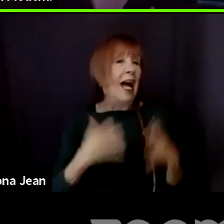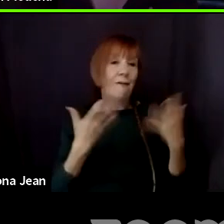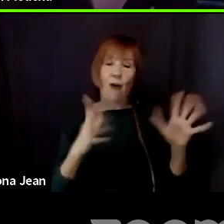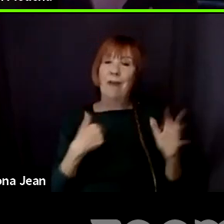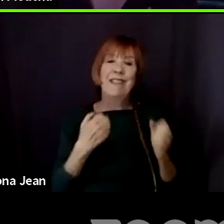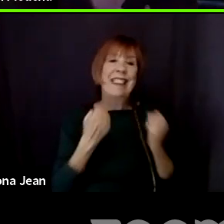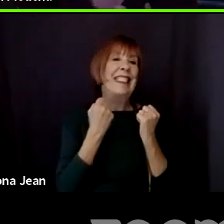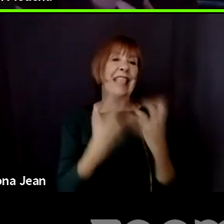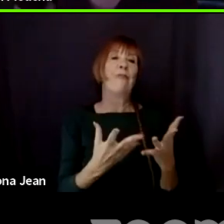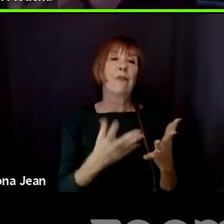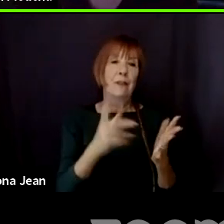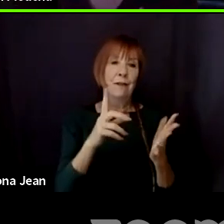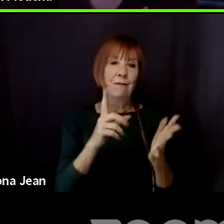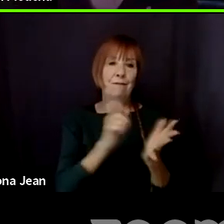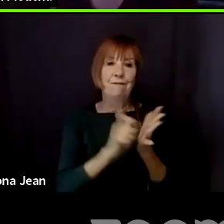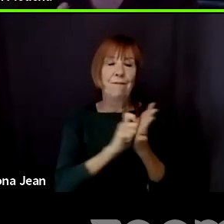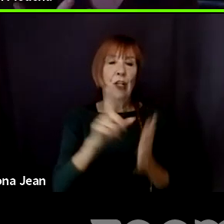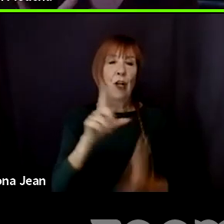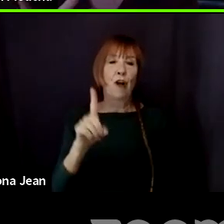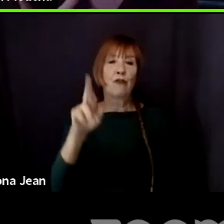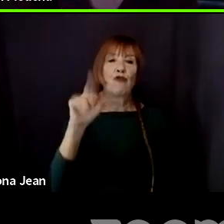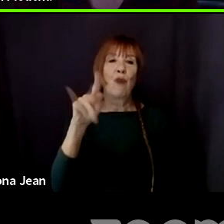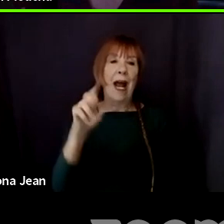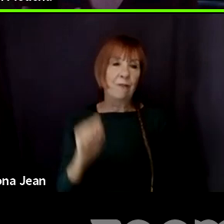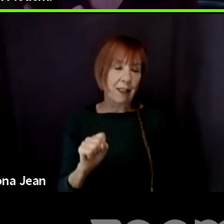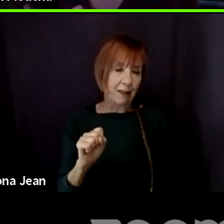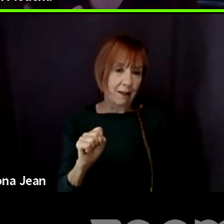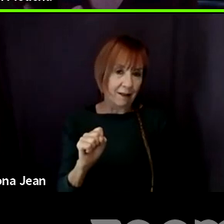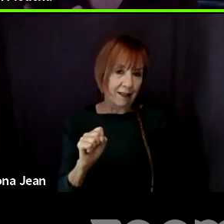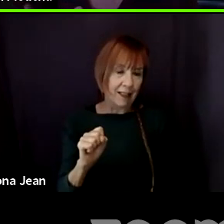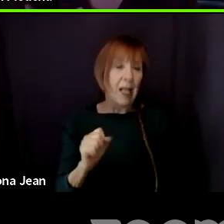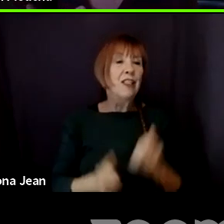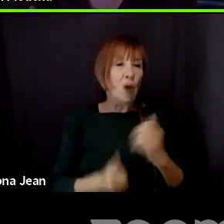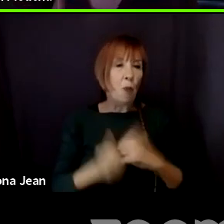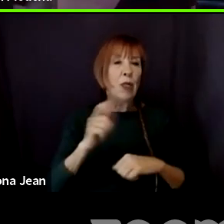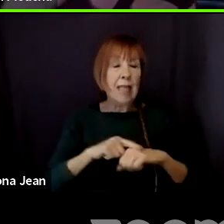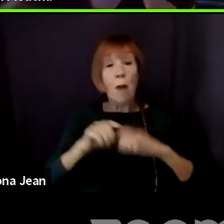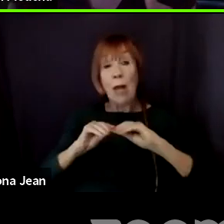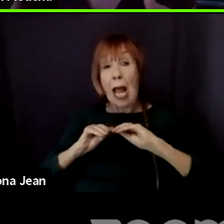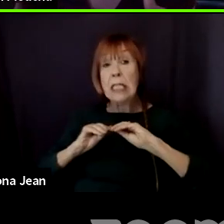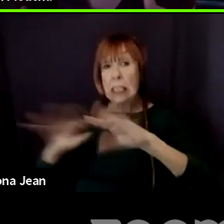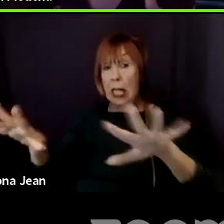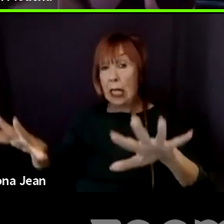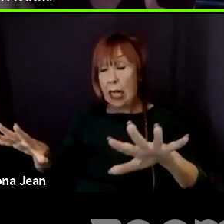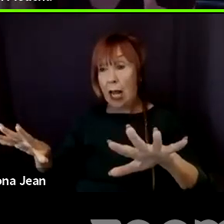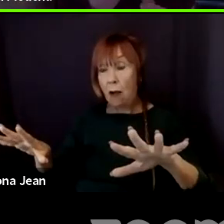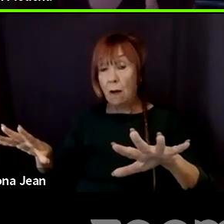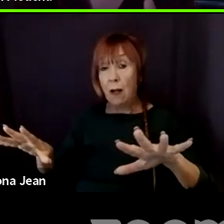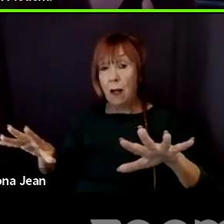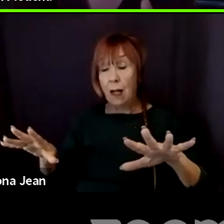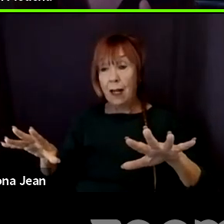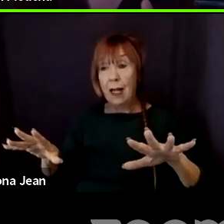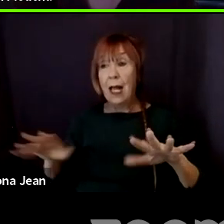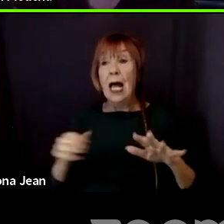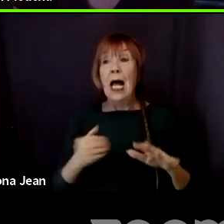So generally, when I'm sending it out, I have as I'm writing it or rewriting it,